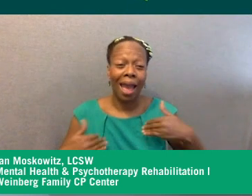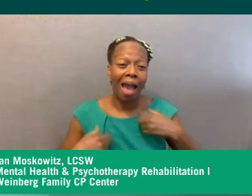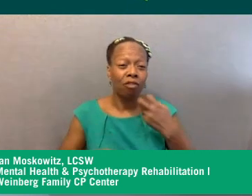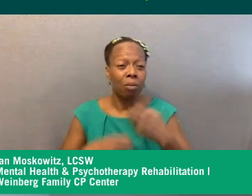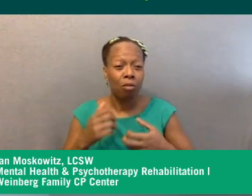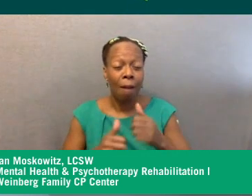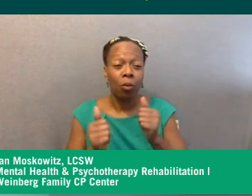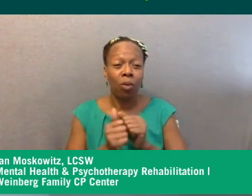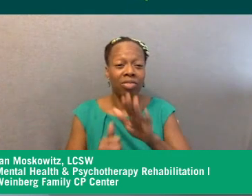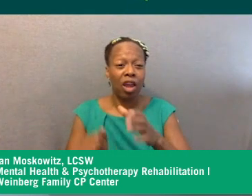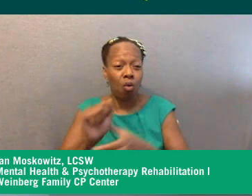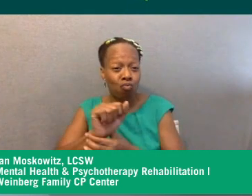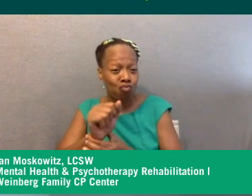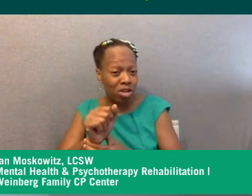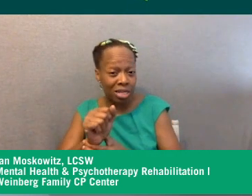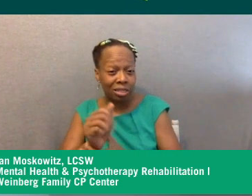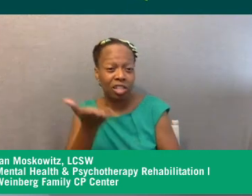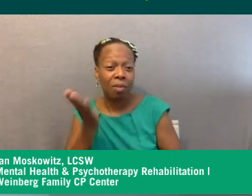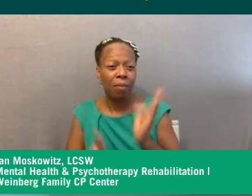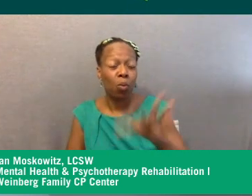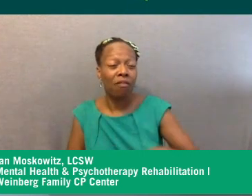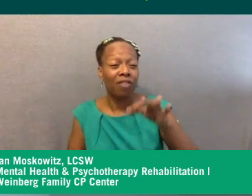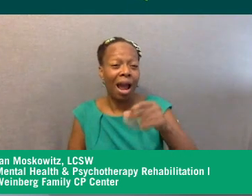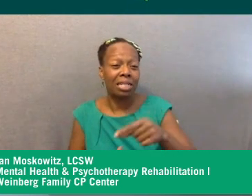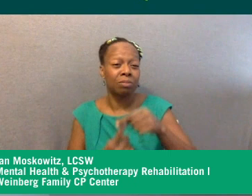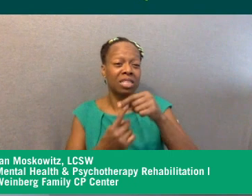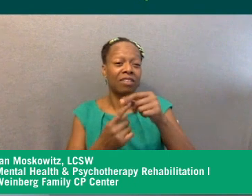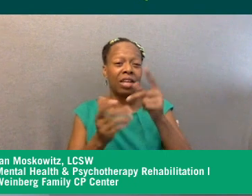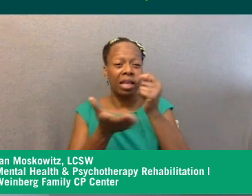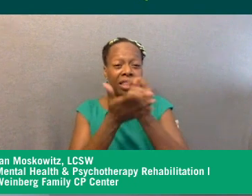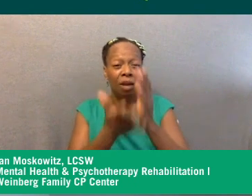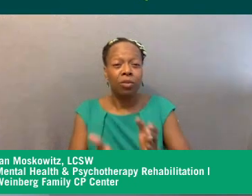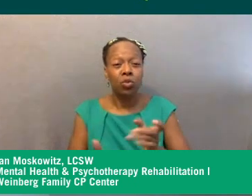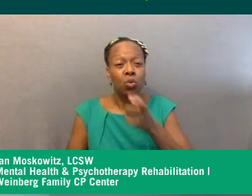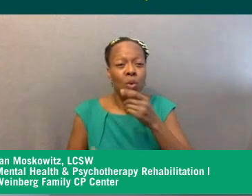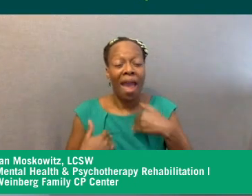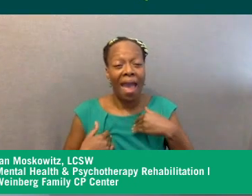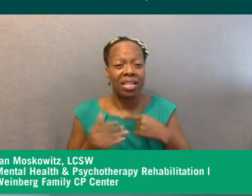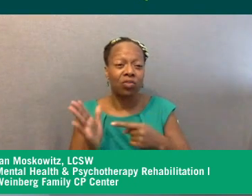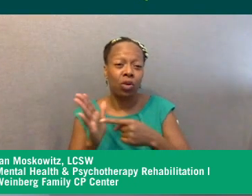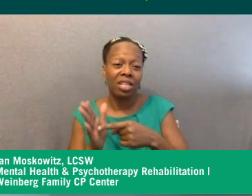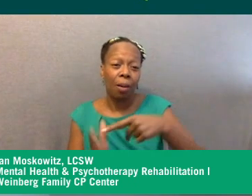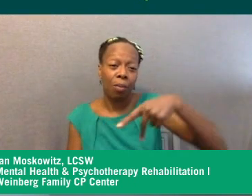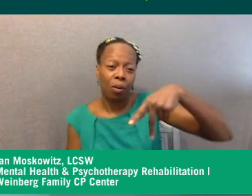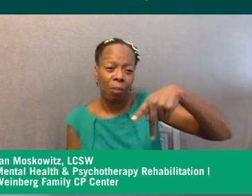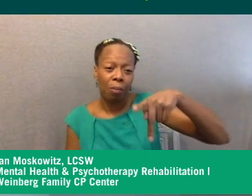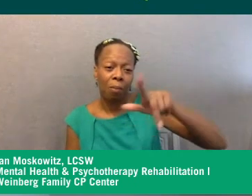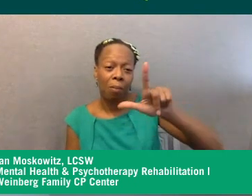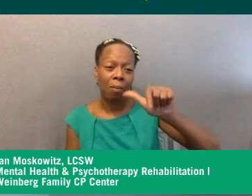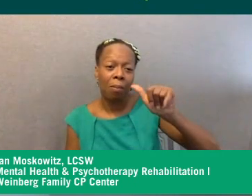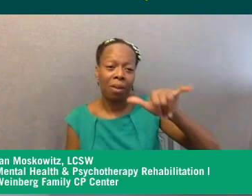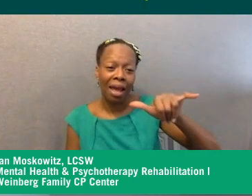who has adaptive toys or can focus on Play-Doh instead of a doll, things to help get those thoughts